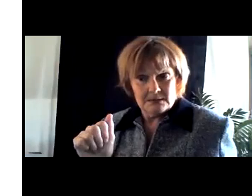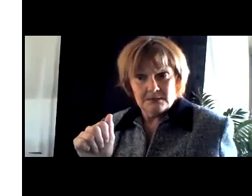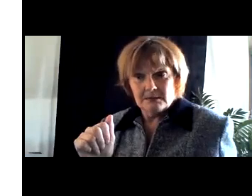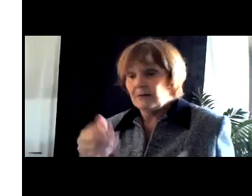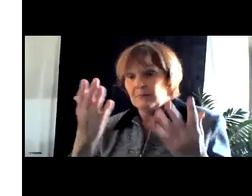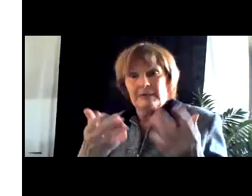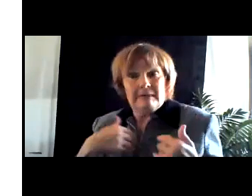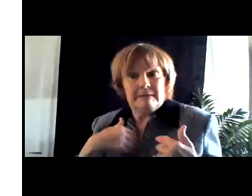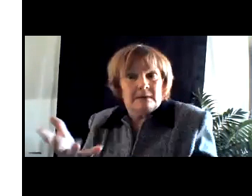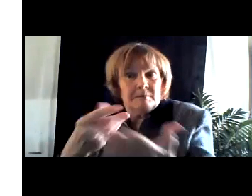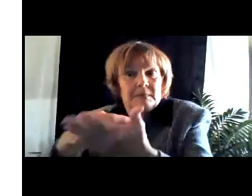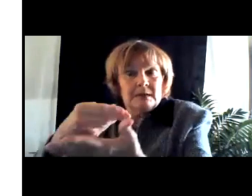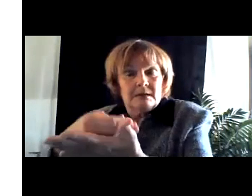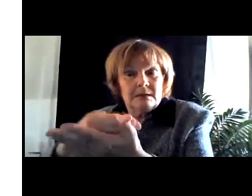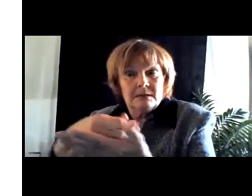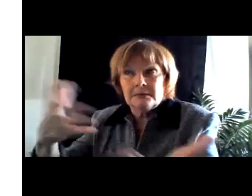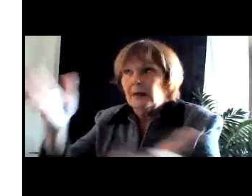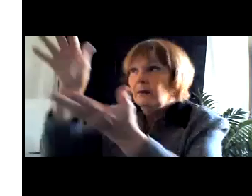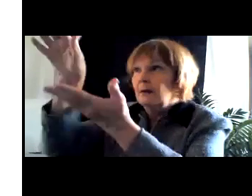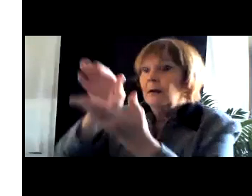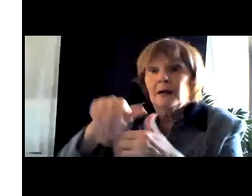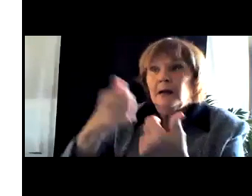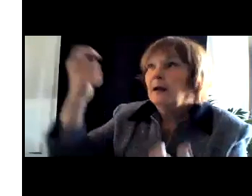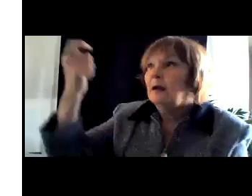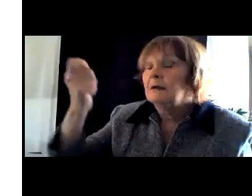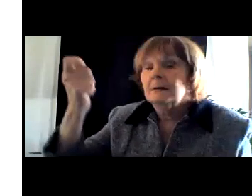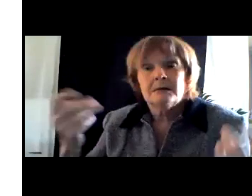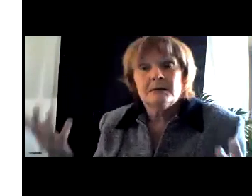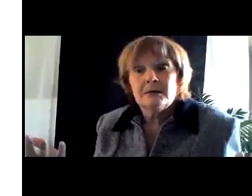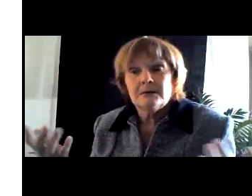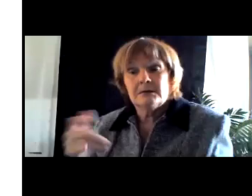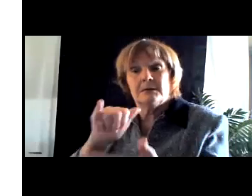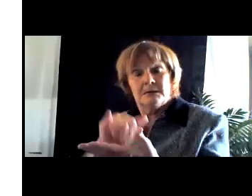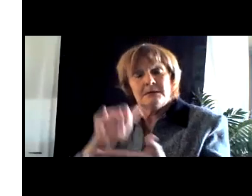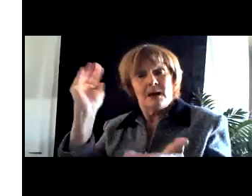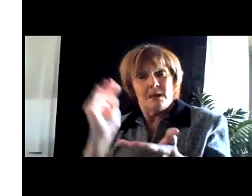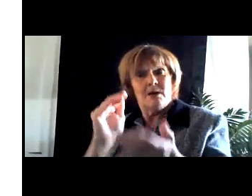And so finding additional housing is it's typically a concern after a disaster.